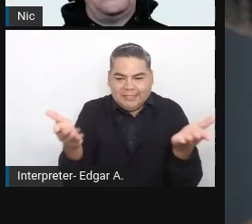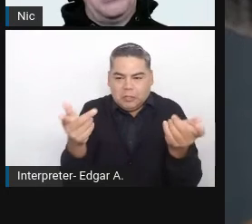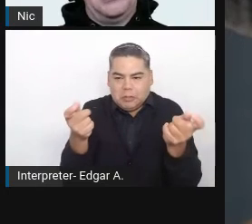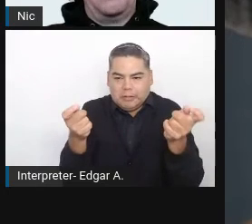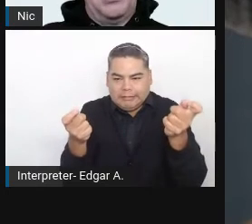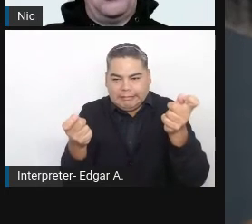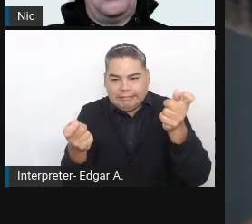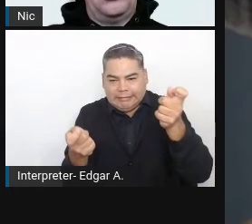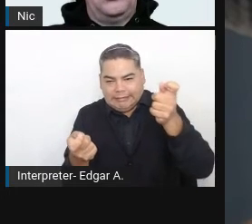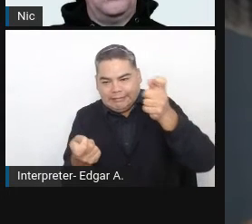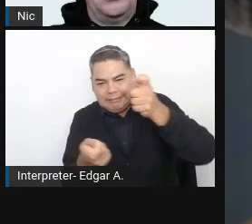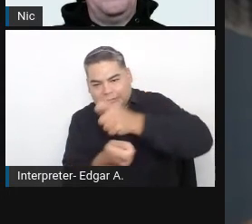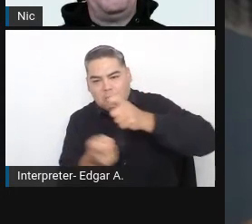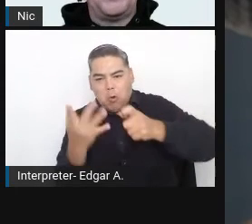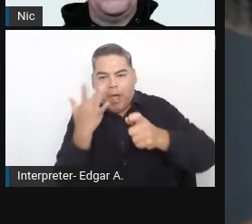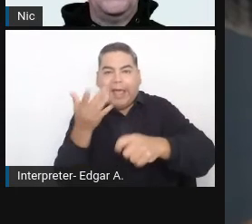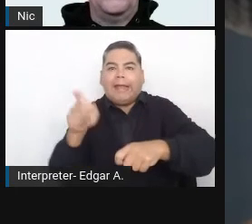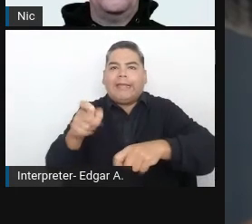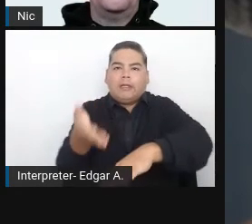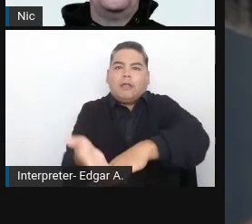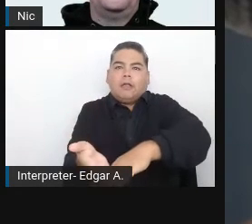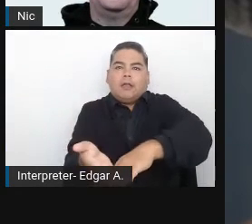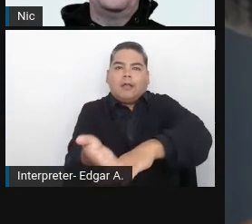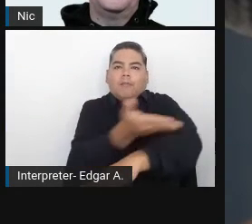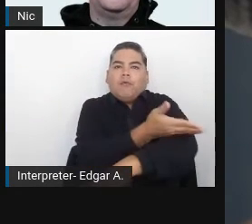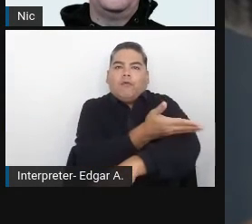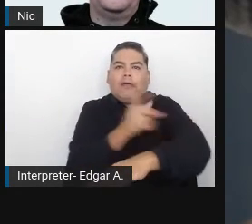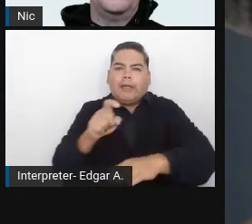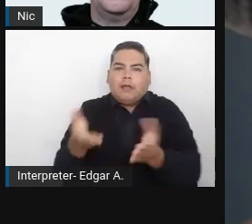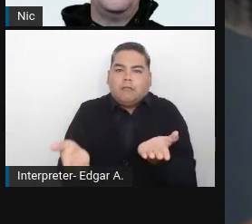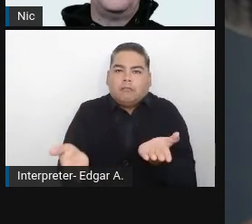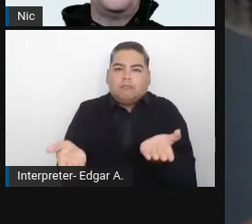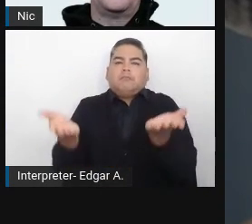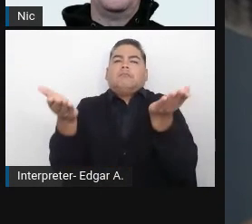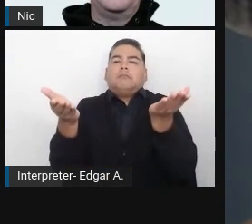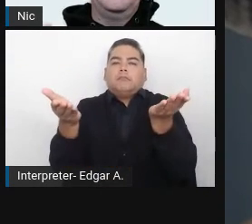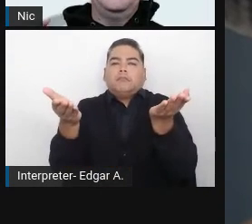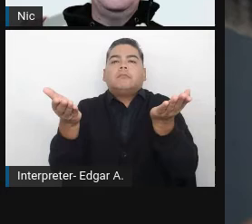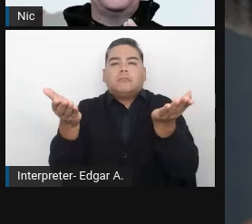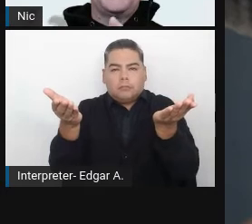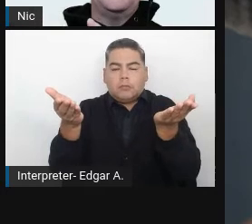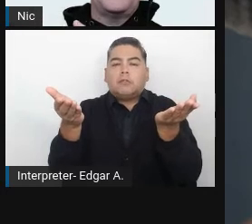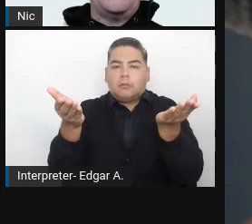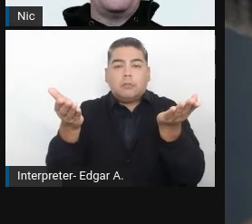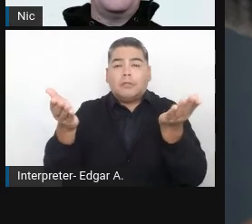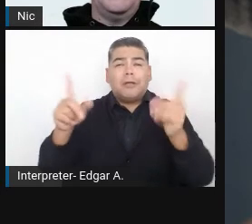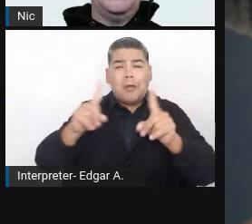to make it better to, we're going to completely change our thinking